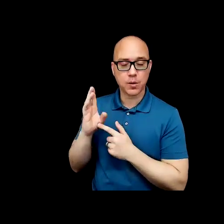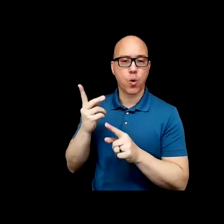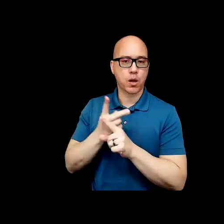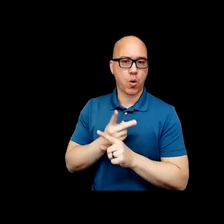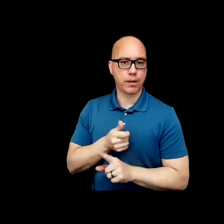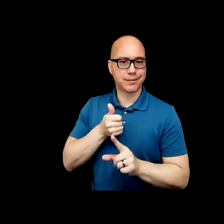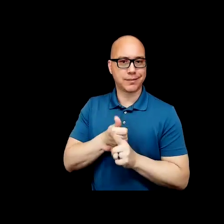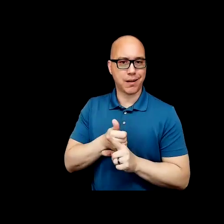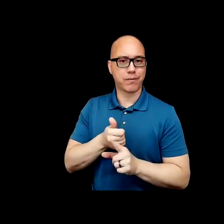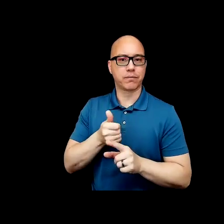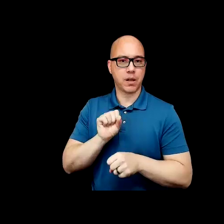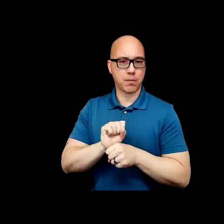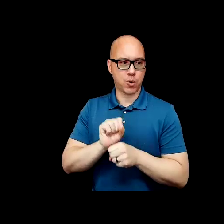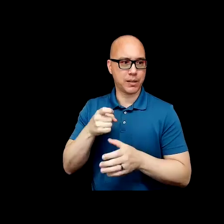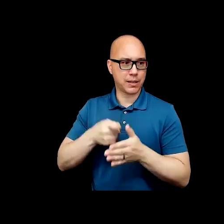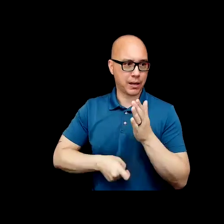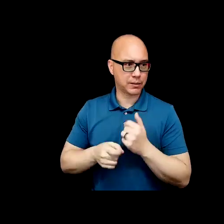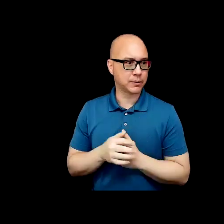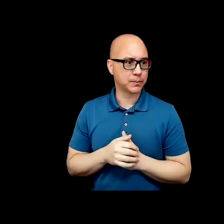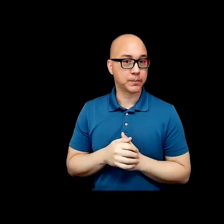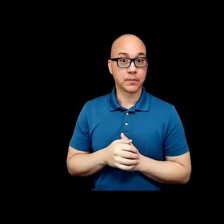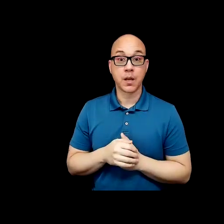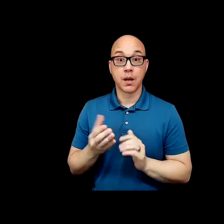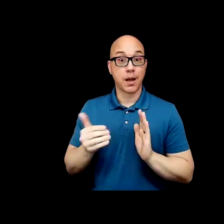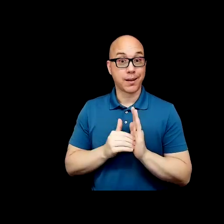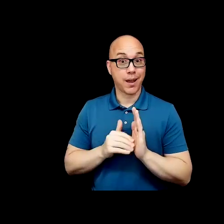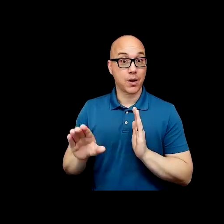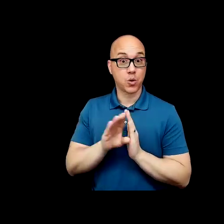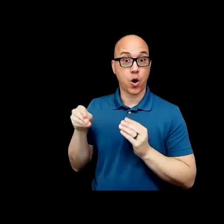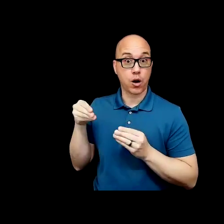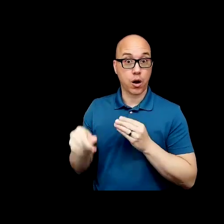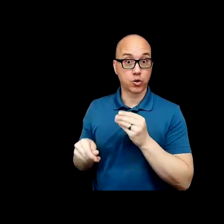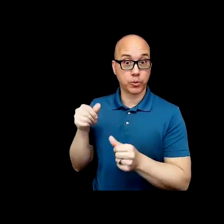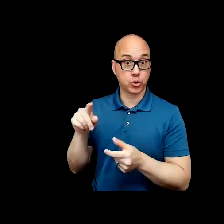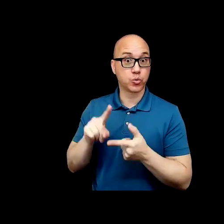Tax, and again, your contributions to your Social Security and Medicare.